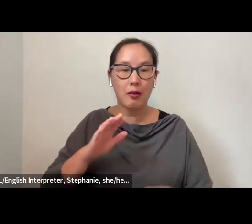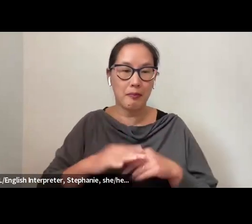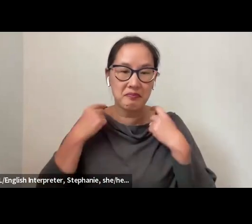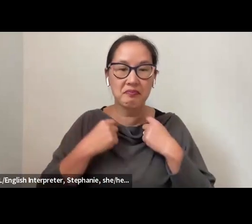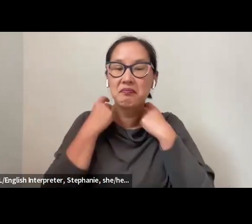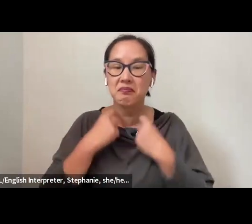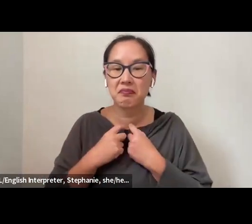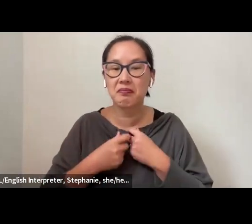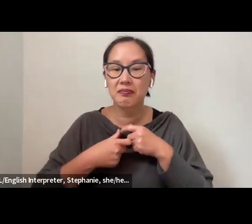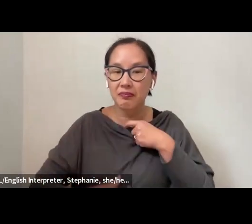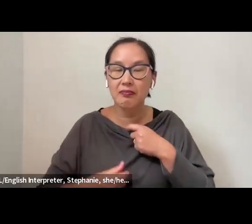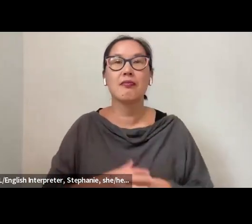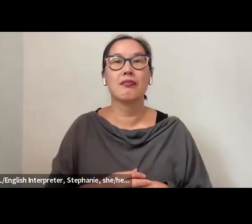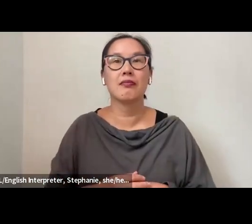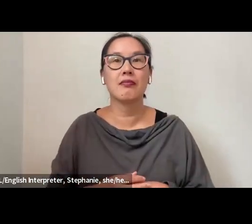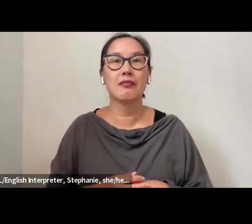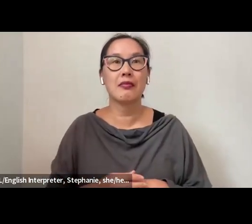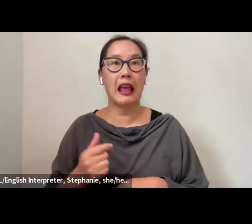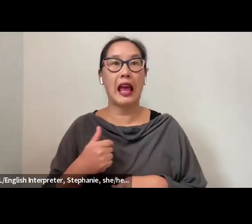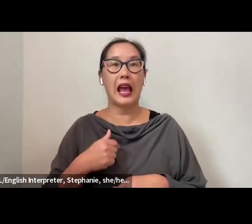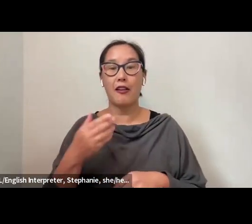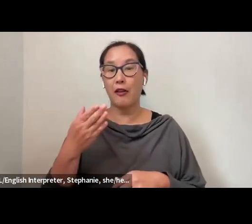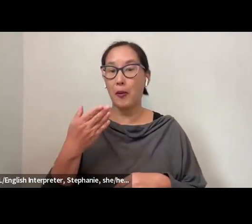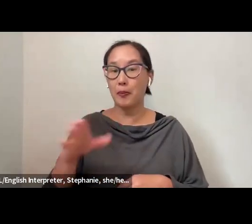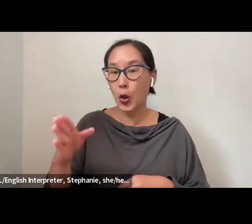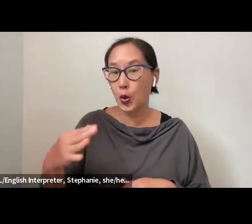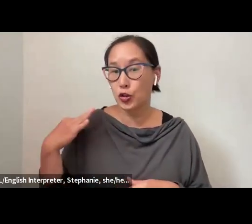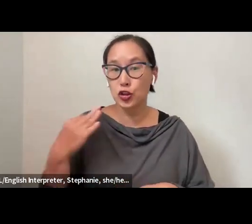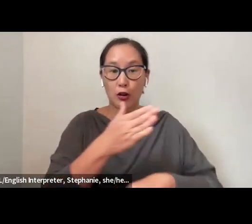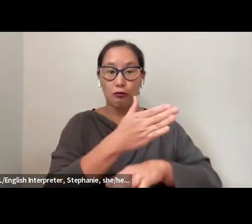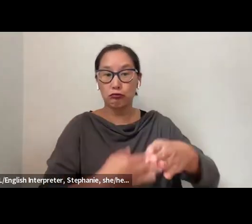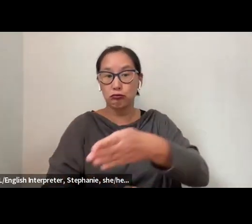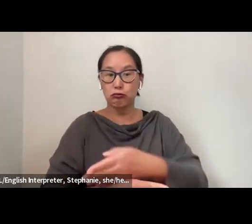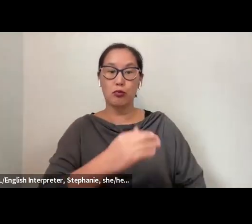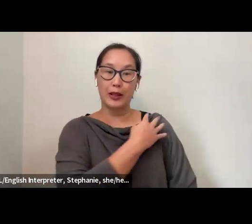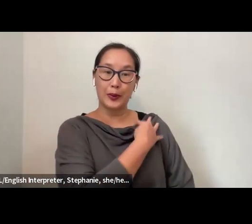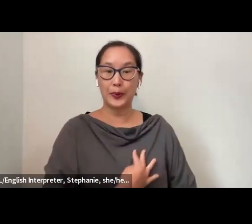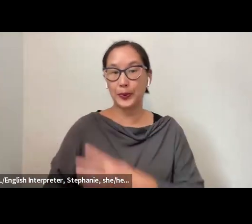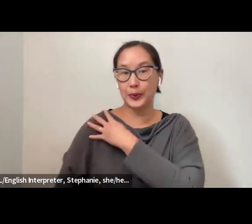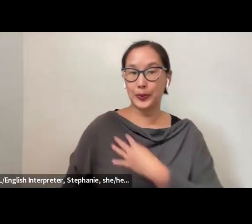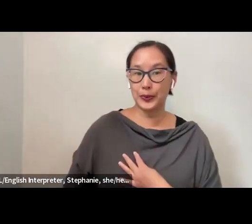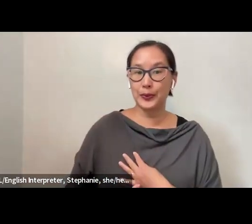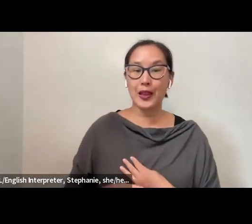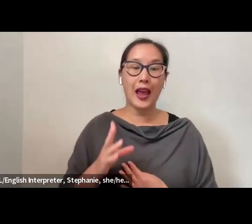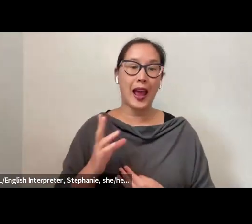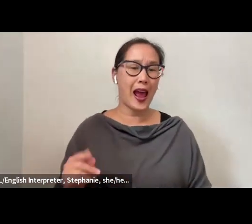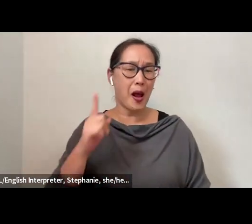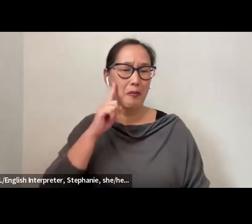I am wearing a long sleeved blue shirt with white stripes and a bold red lip color.